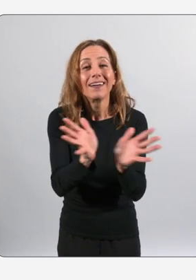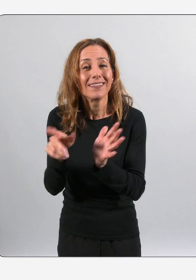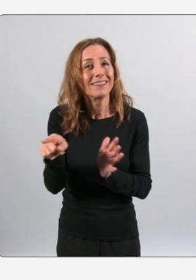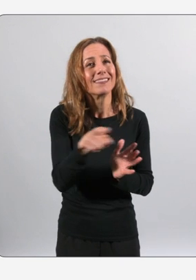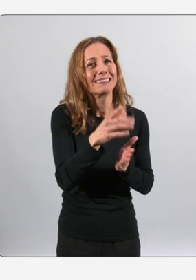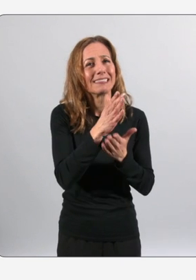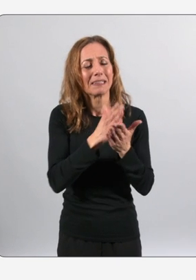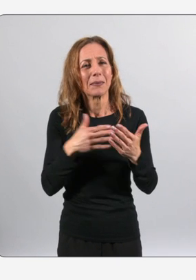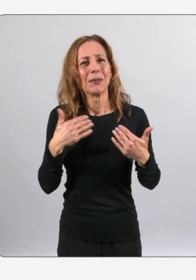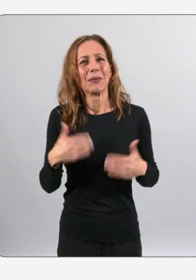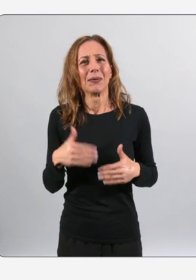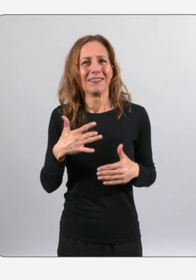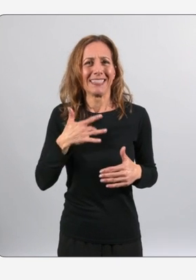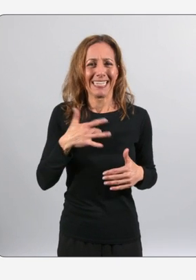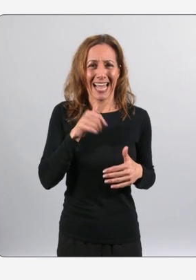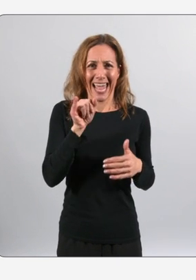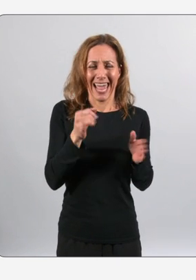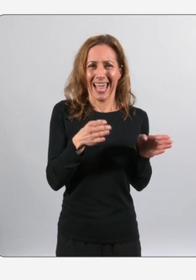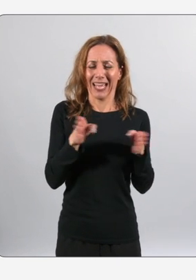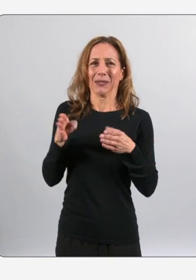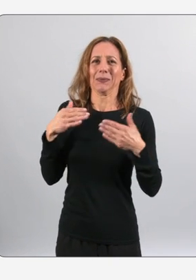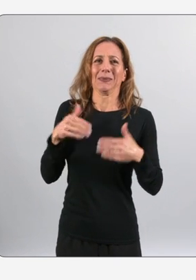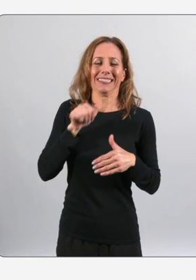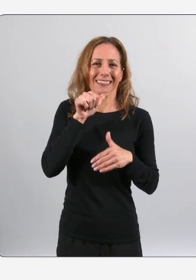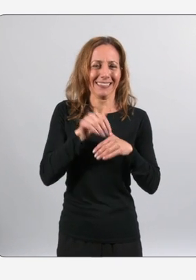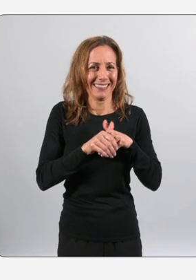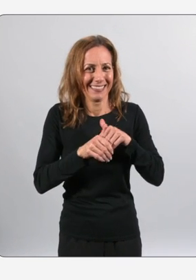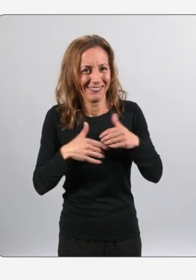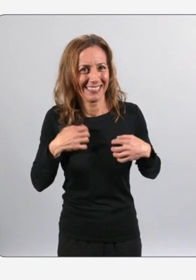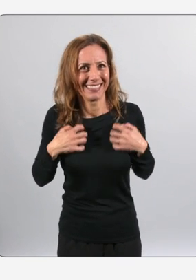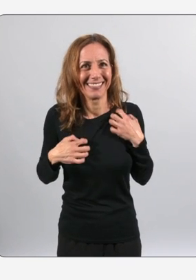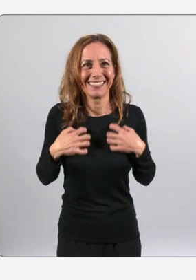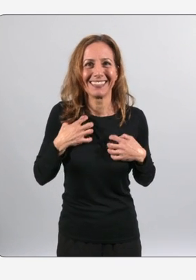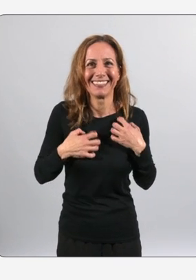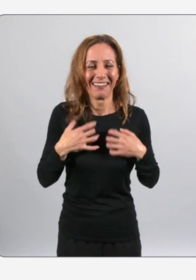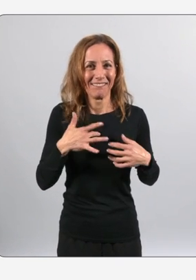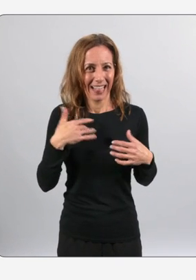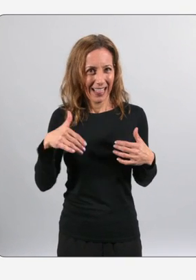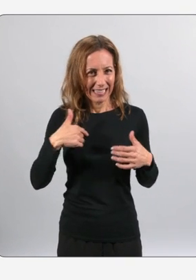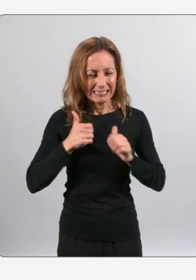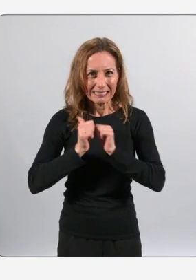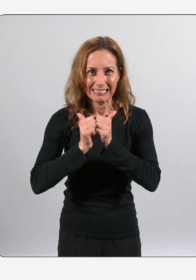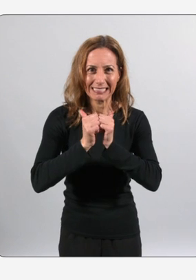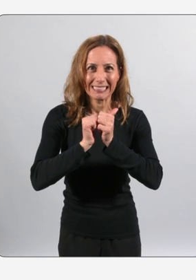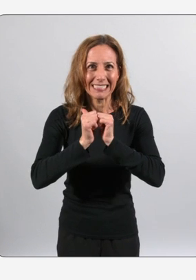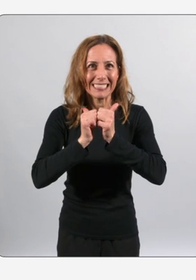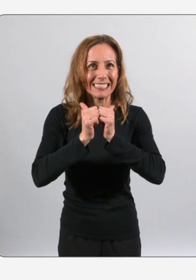the shift to AI can feel uncomfortable, almost as if you're competing with it.